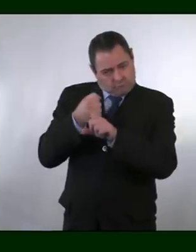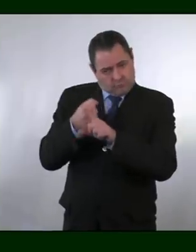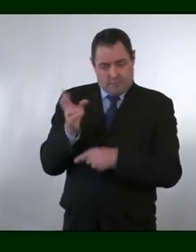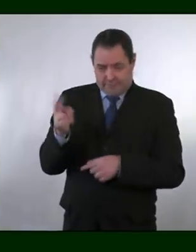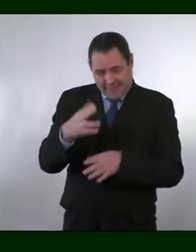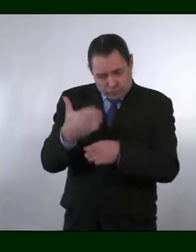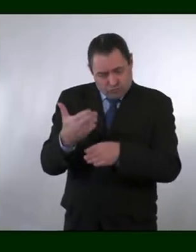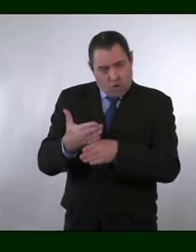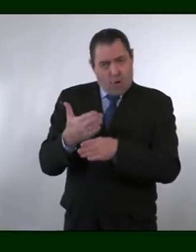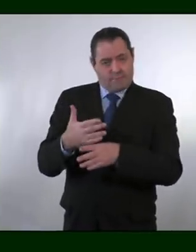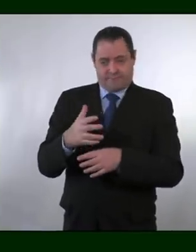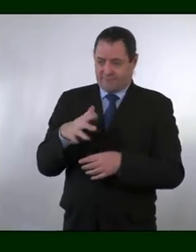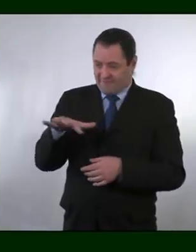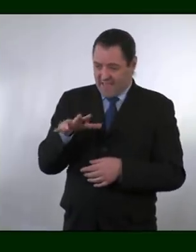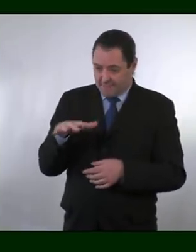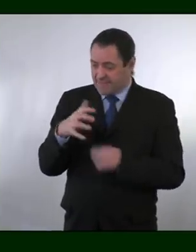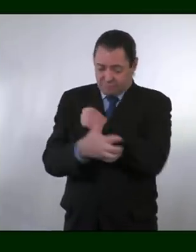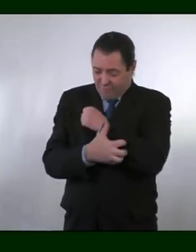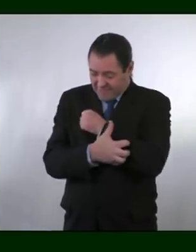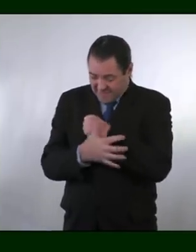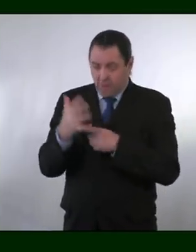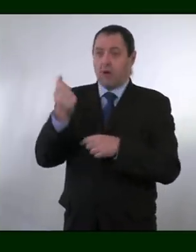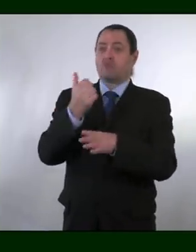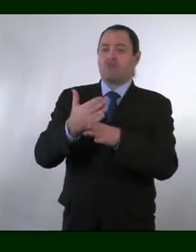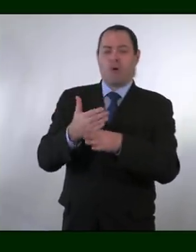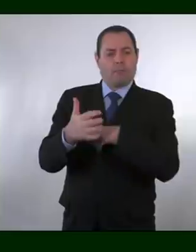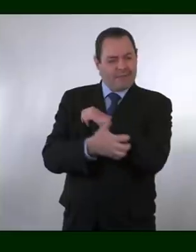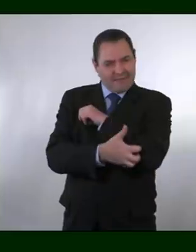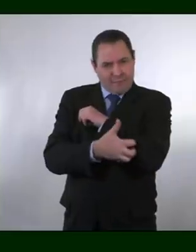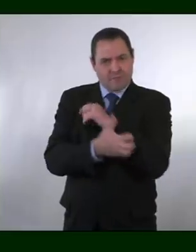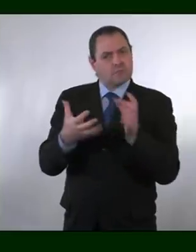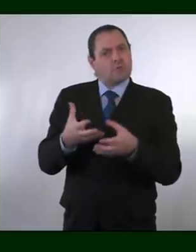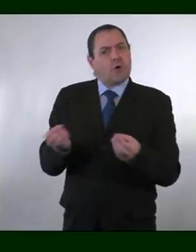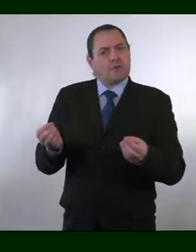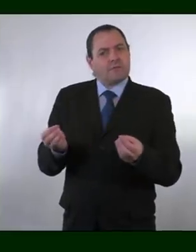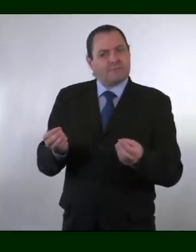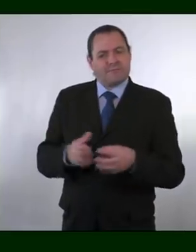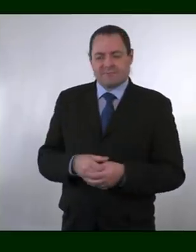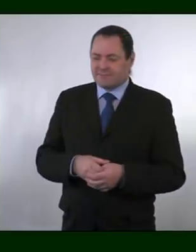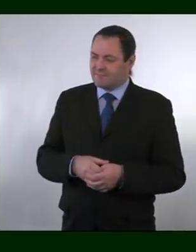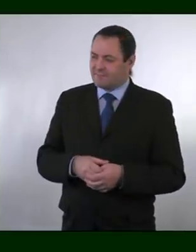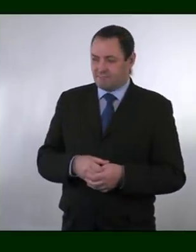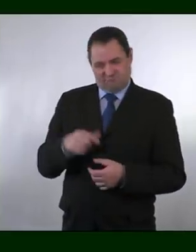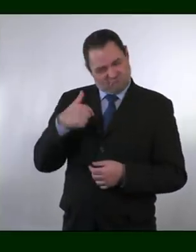in getting large numbers of families out of poverty. That is what we are going to